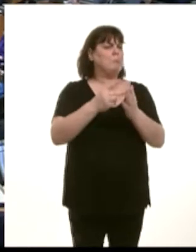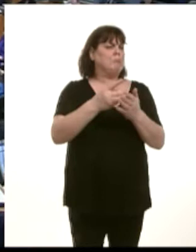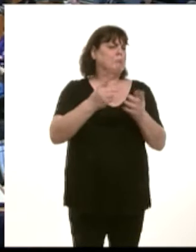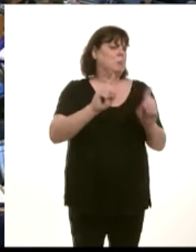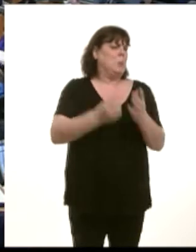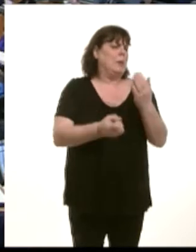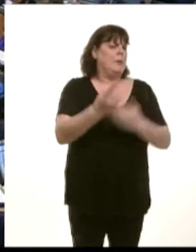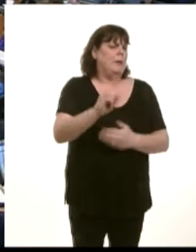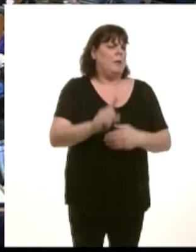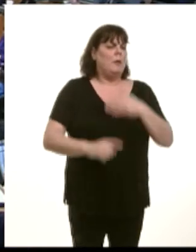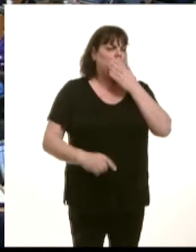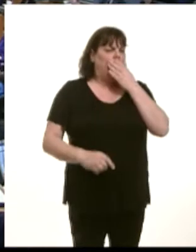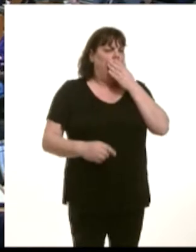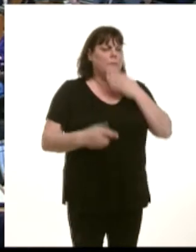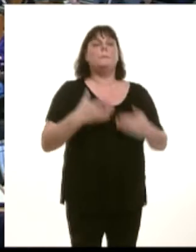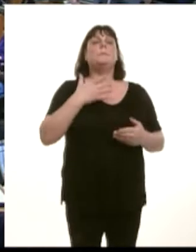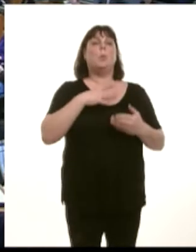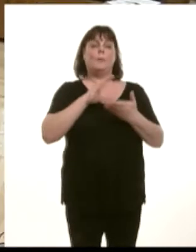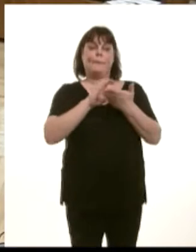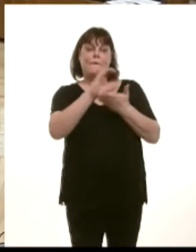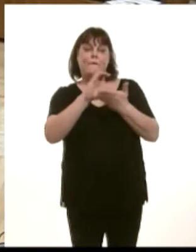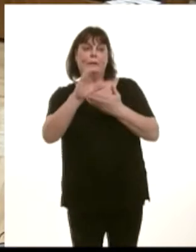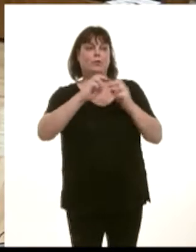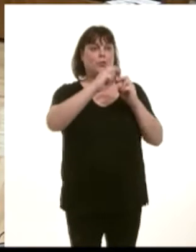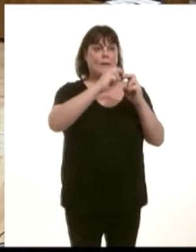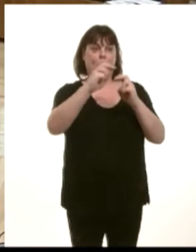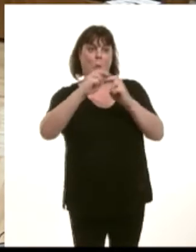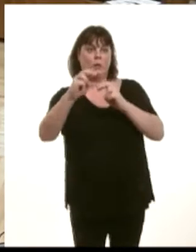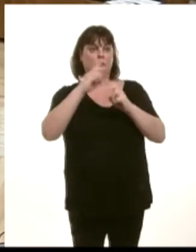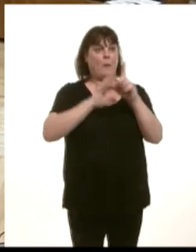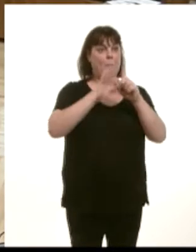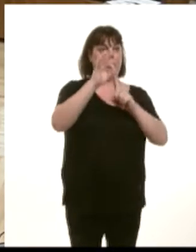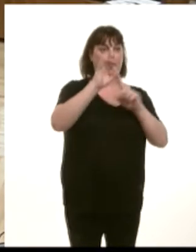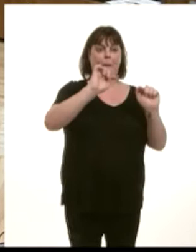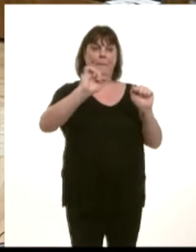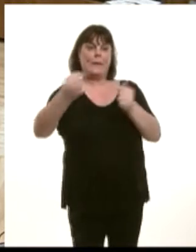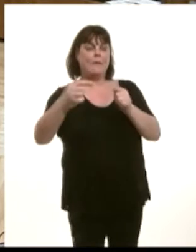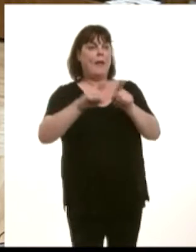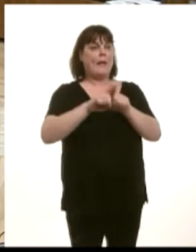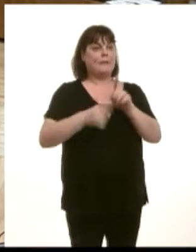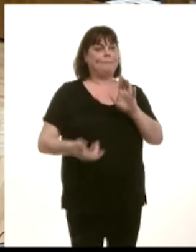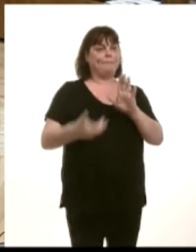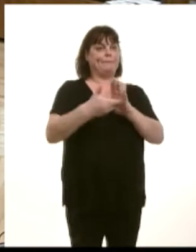to ensure that our investment in transport improves economic competiveness and provides enhanced access to jobs and services.